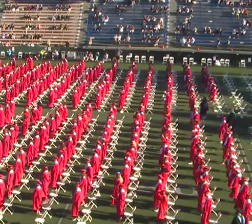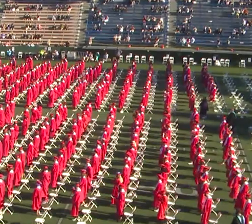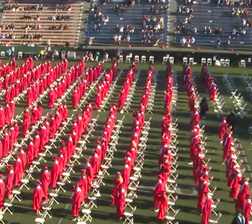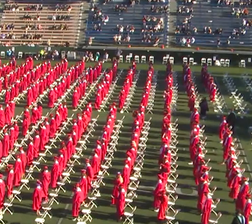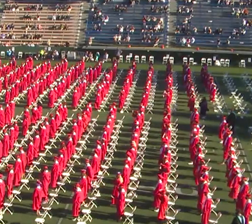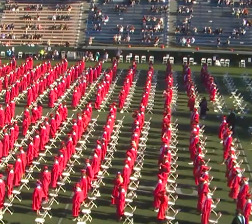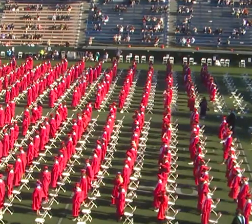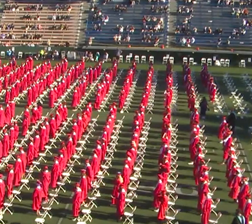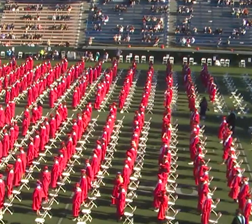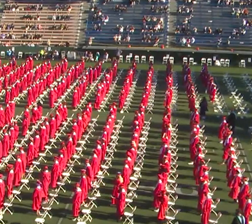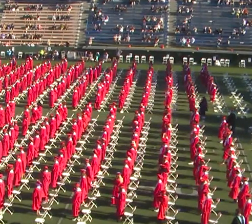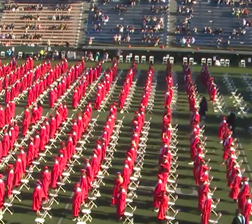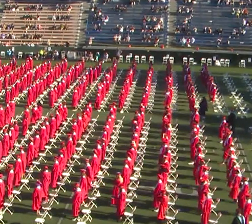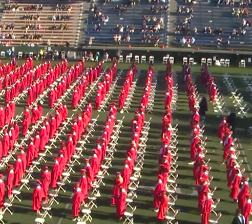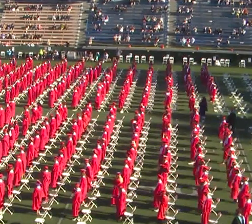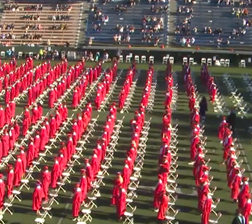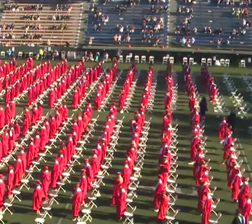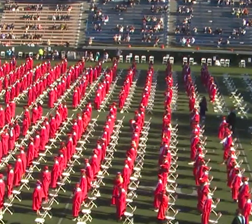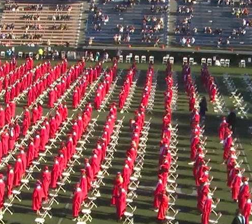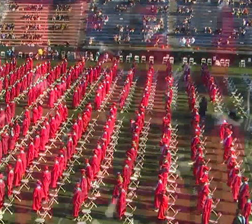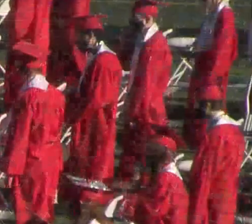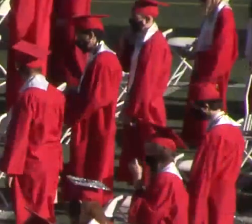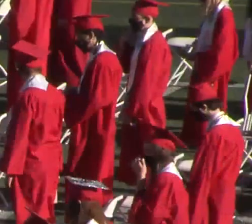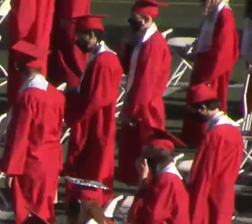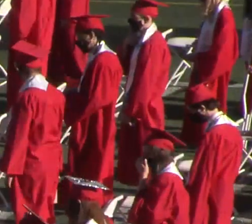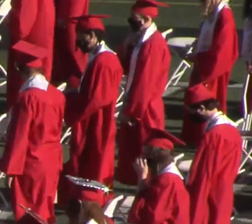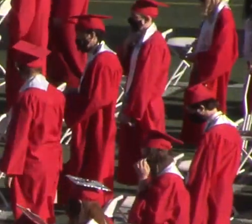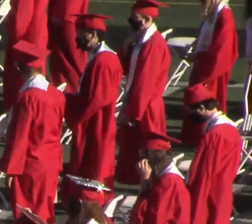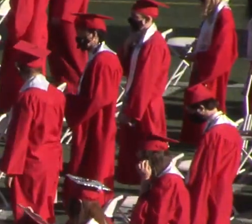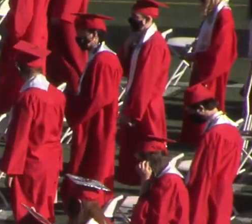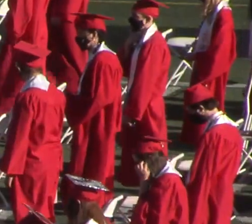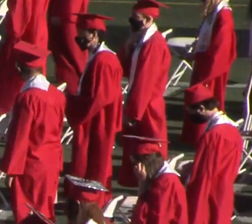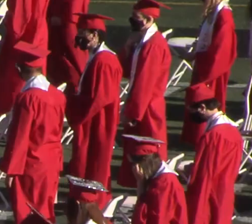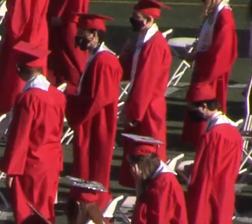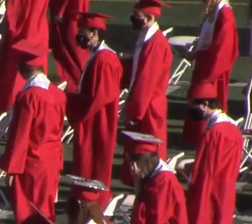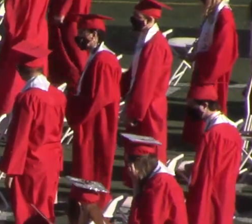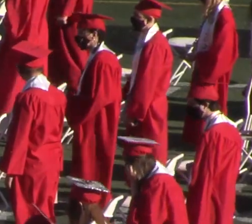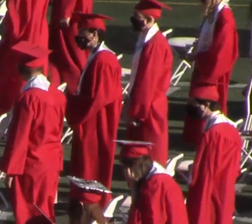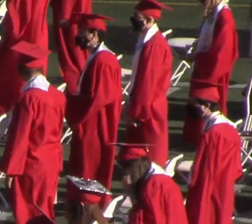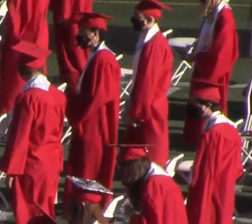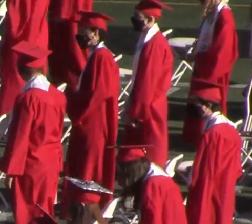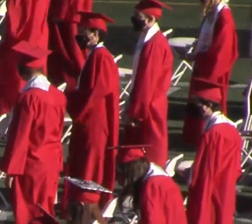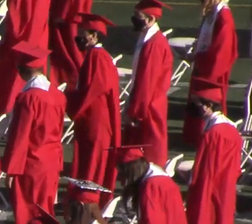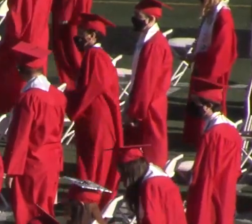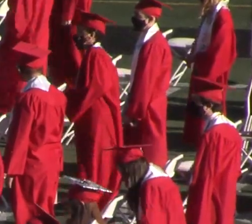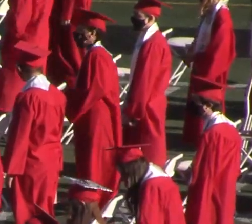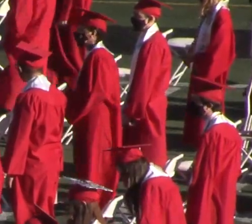I am thrilled to be here tonight to welcome you to a family of more than 100 years of graduates of Ballard High School.